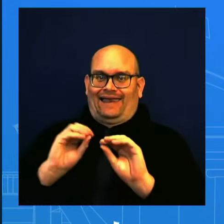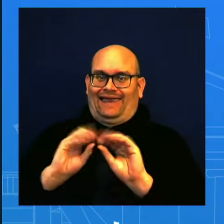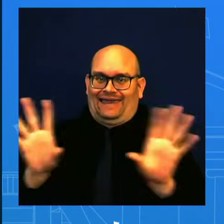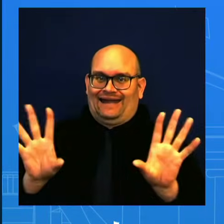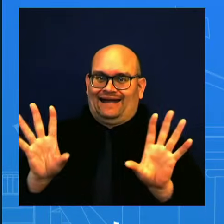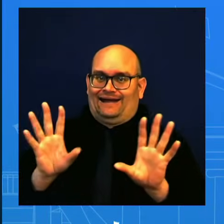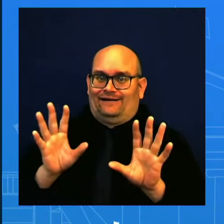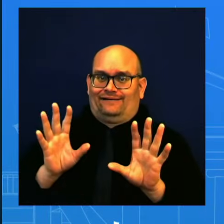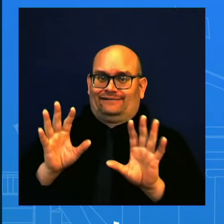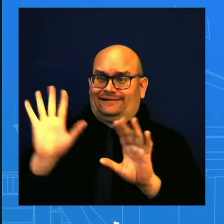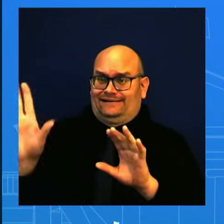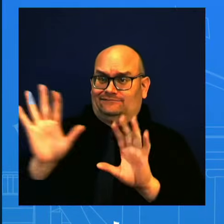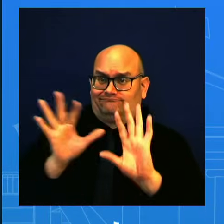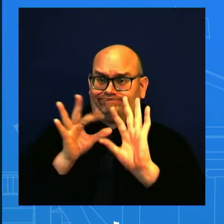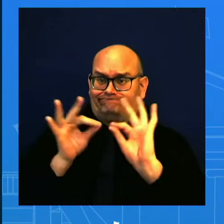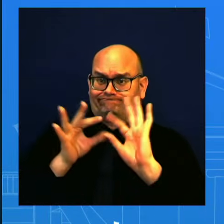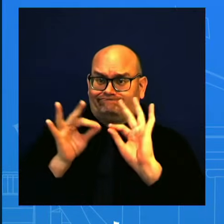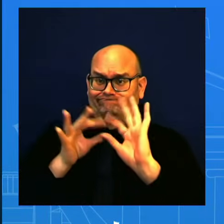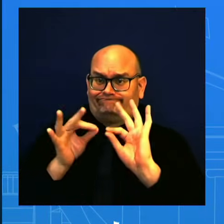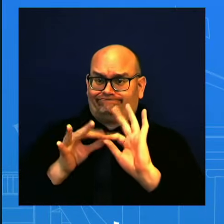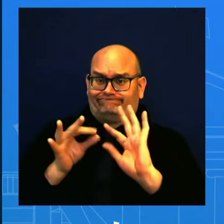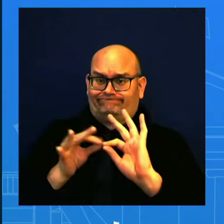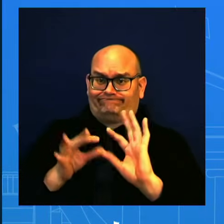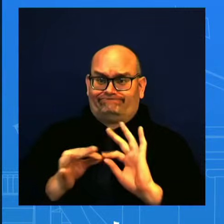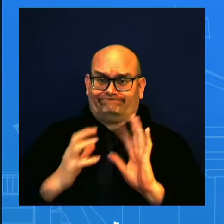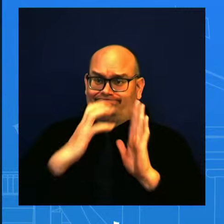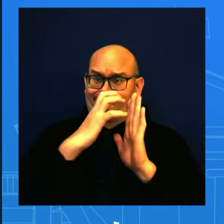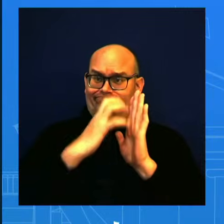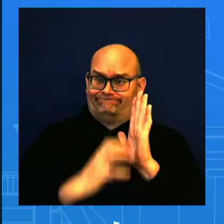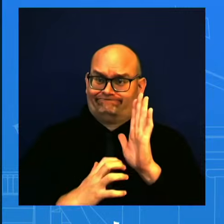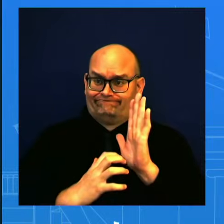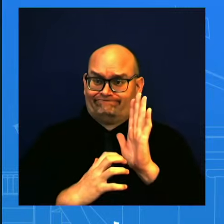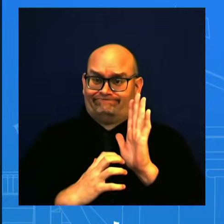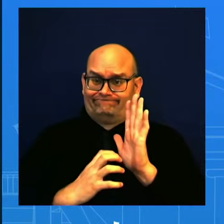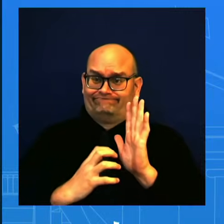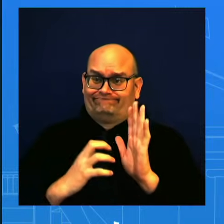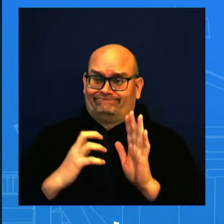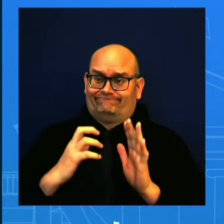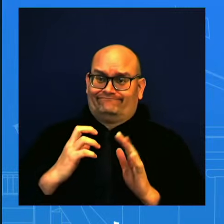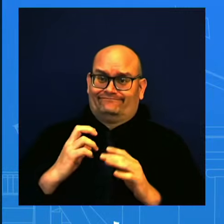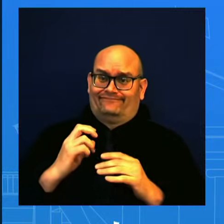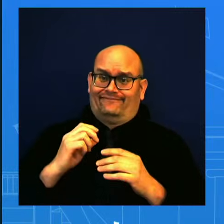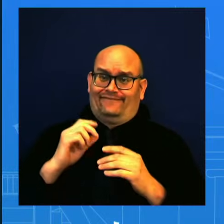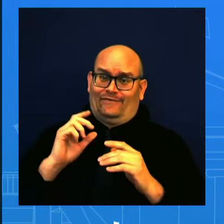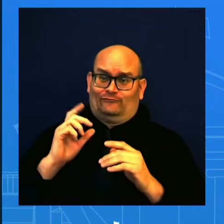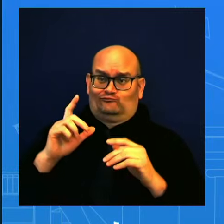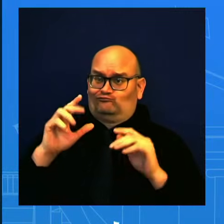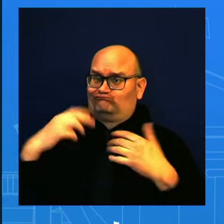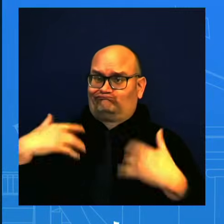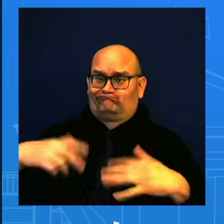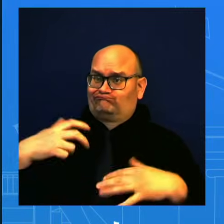Israel could be under attack any moment from Iran. U.S. troops in Iraq were injured yesterday.